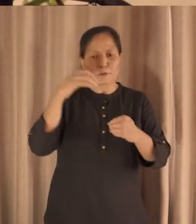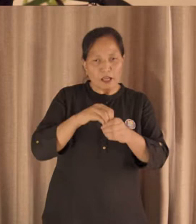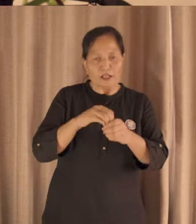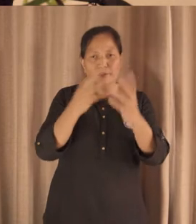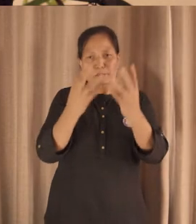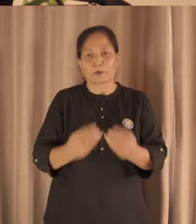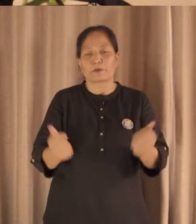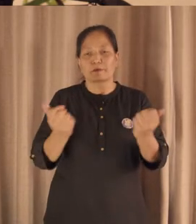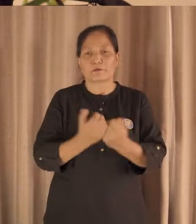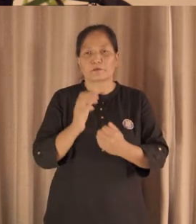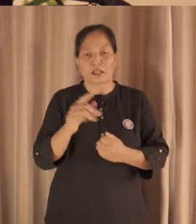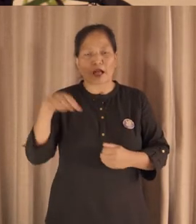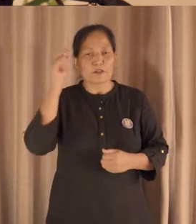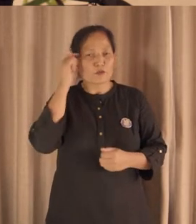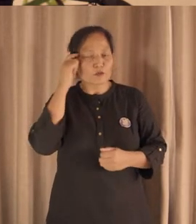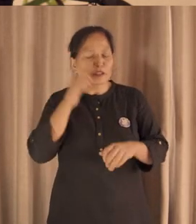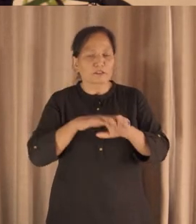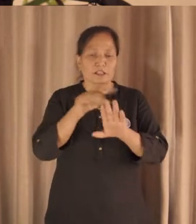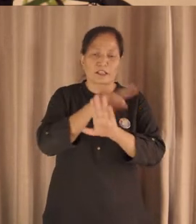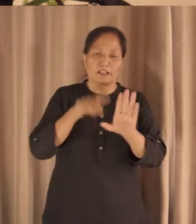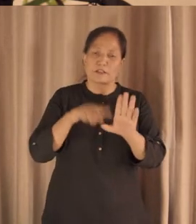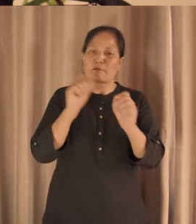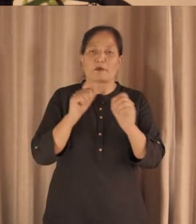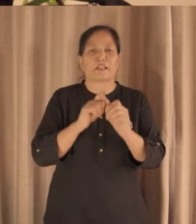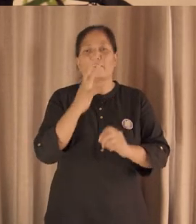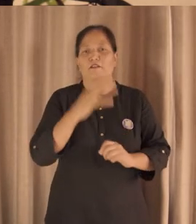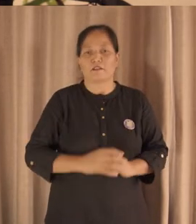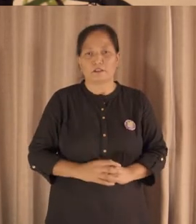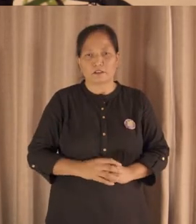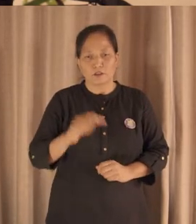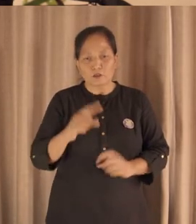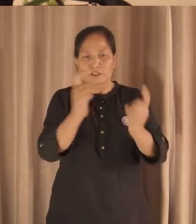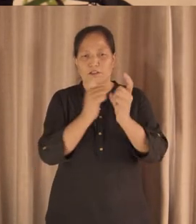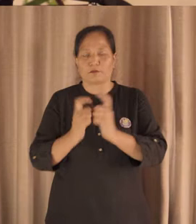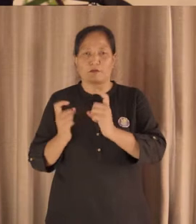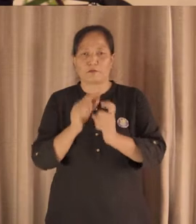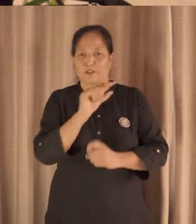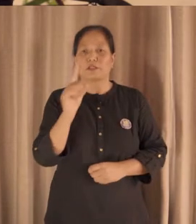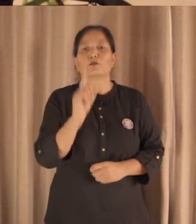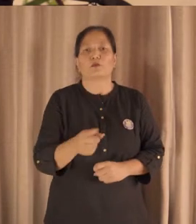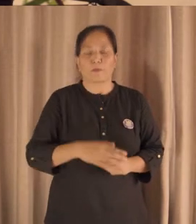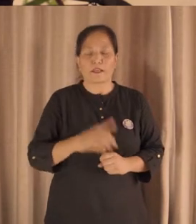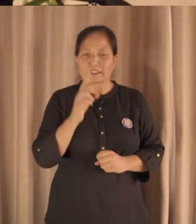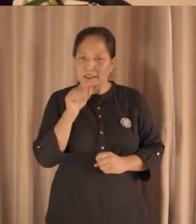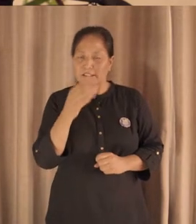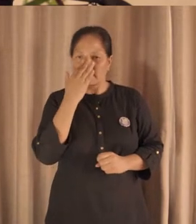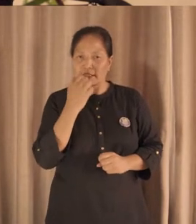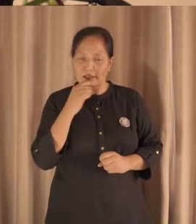of the indigenous, their natural resources, customary and traditional land, language, culture, identity and civilization into a specific international legal framework.